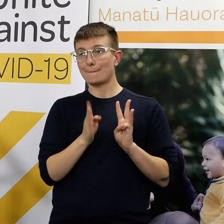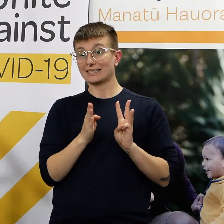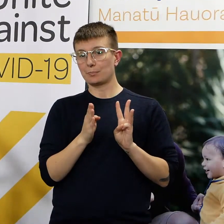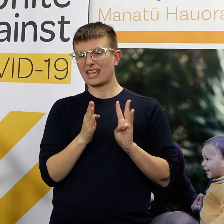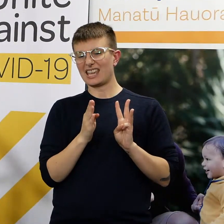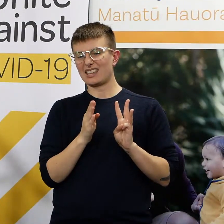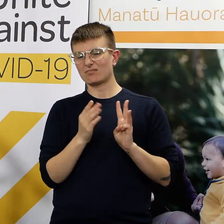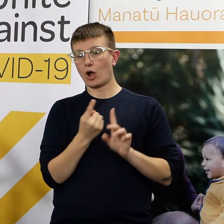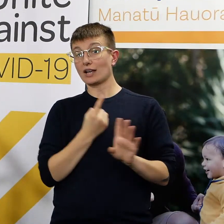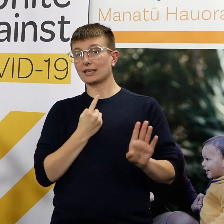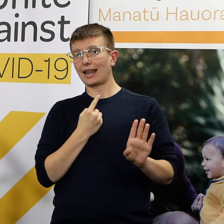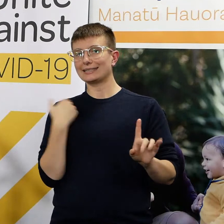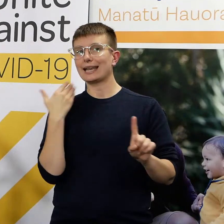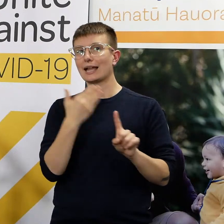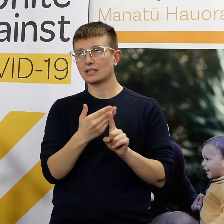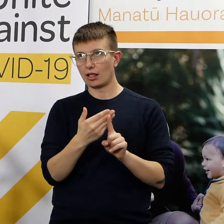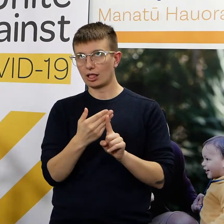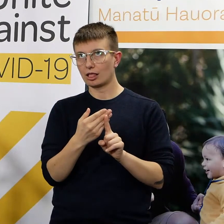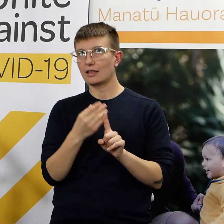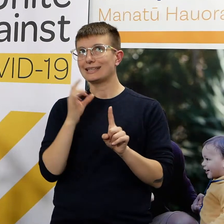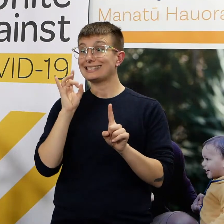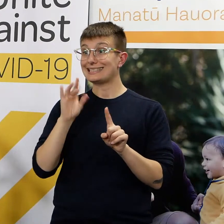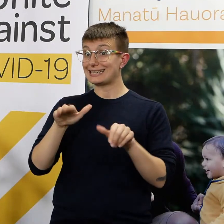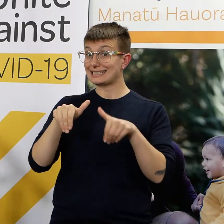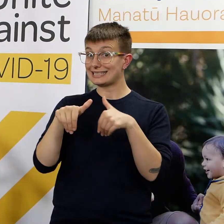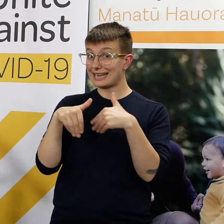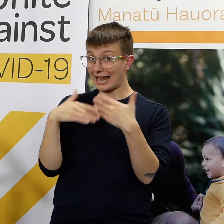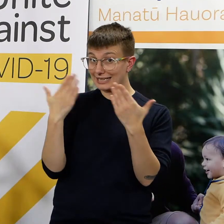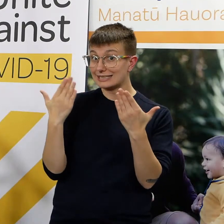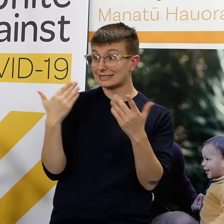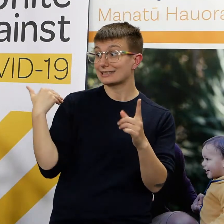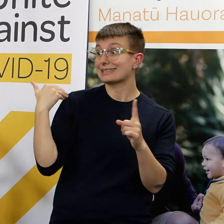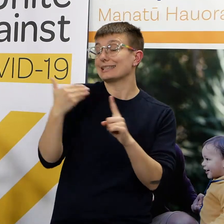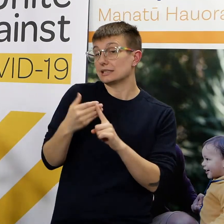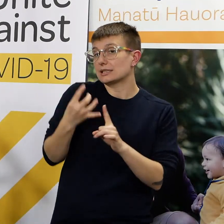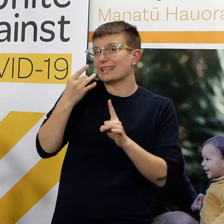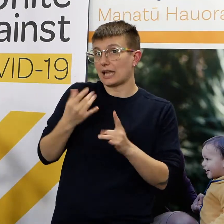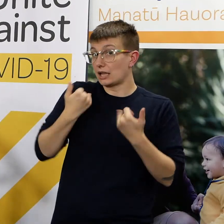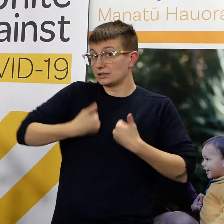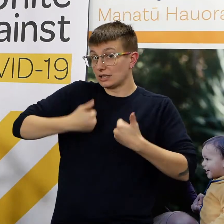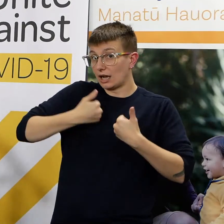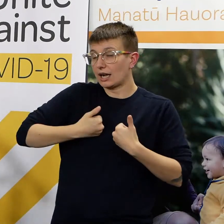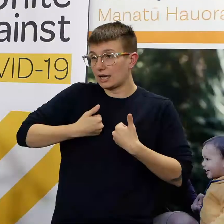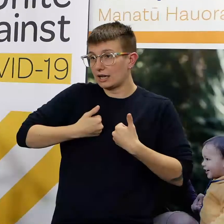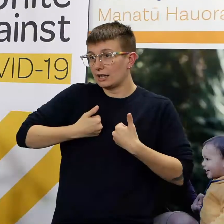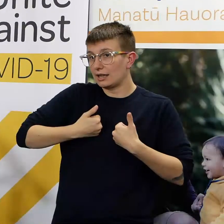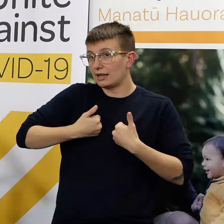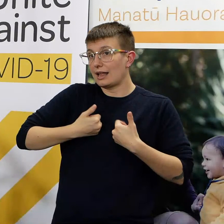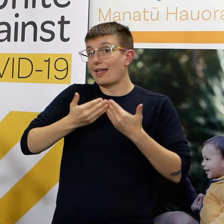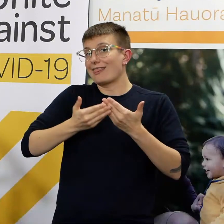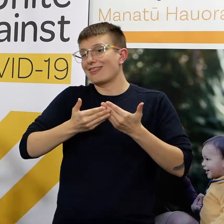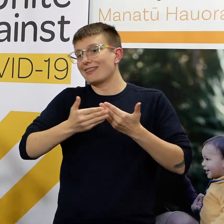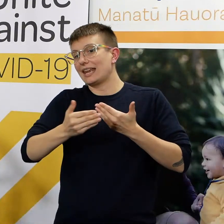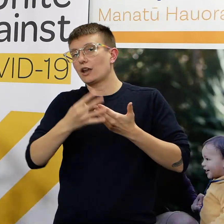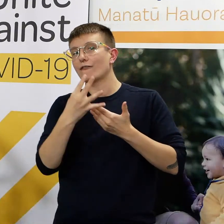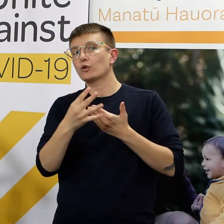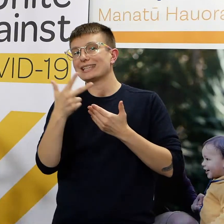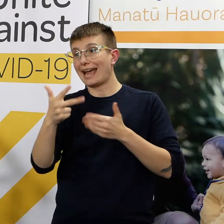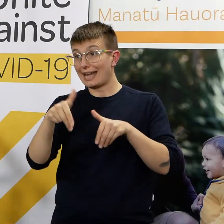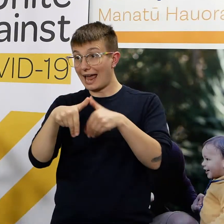if they've had symptoms. And thought yes and 48 hour period of being symptom free.